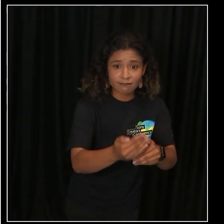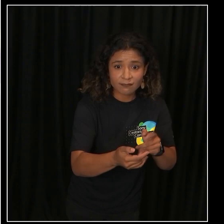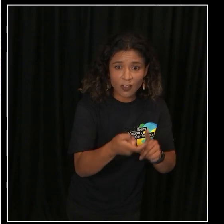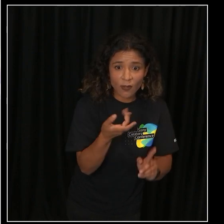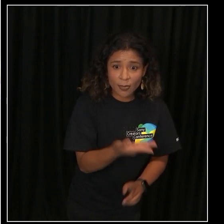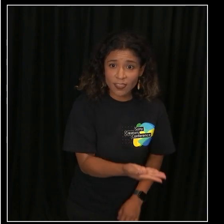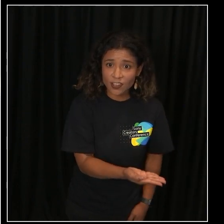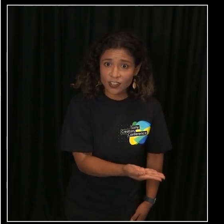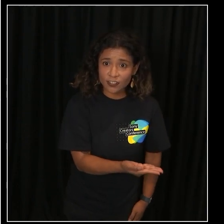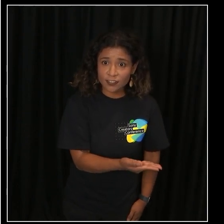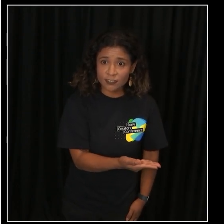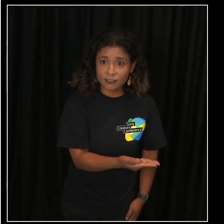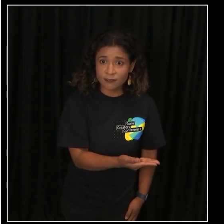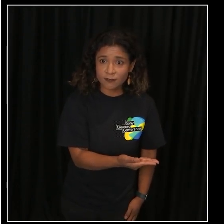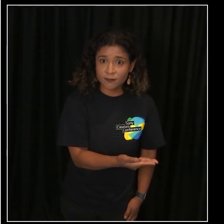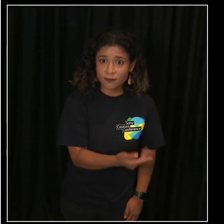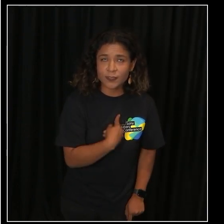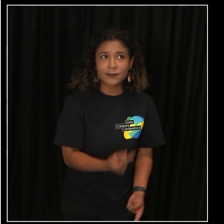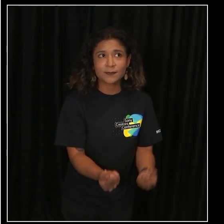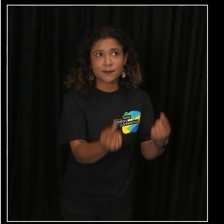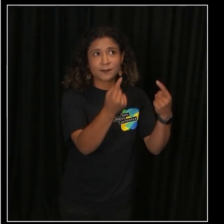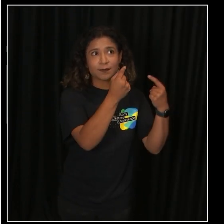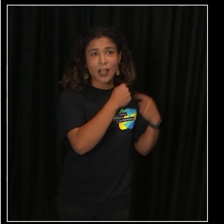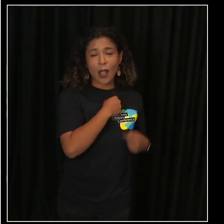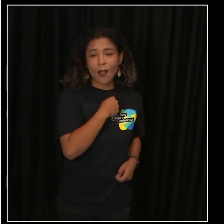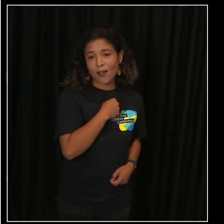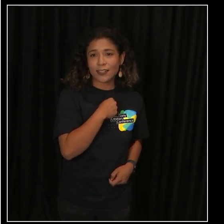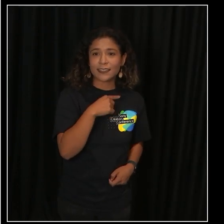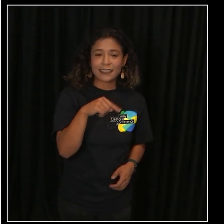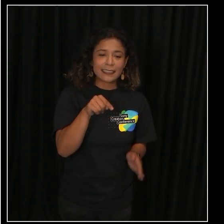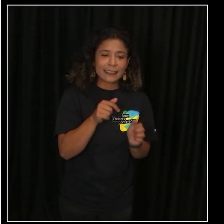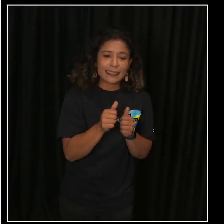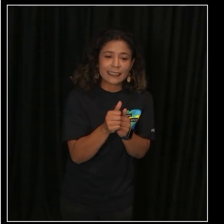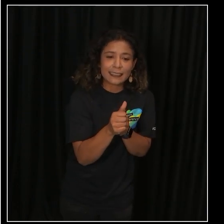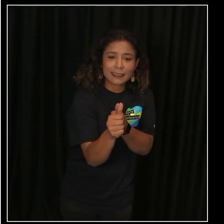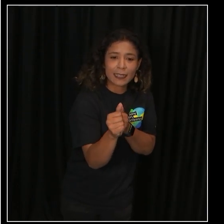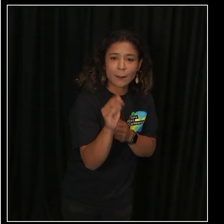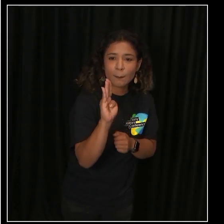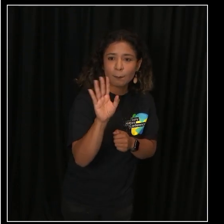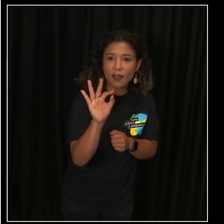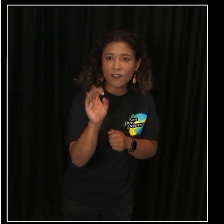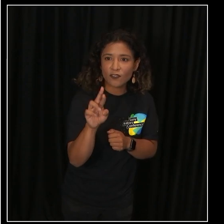So let's return to our depth buffer, for example, again. Yeah, I should have redone this, shouldn't have I?